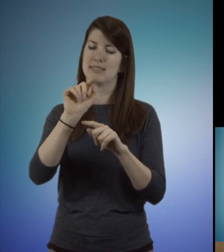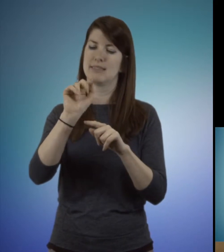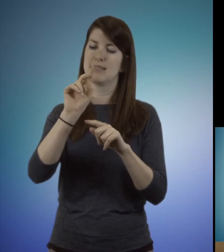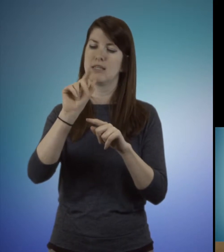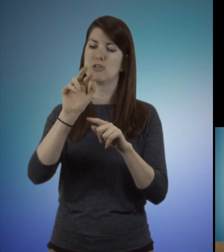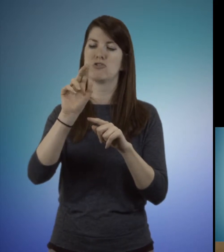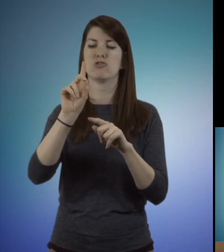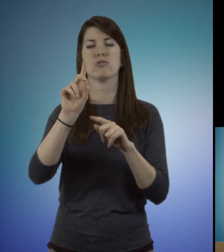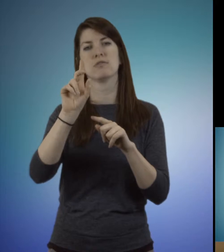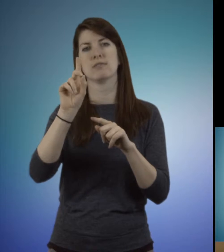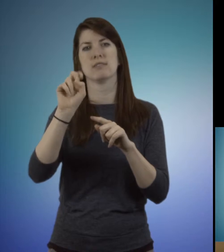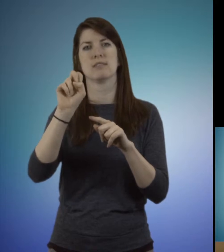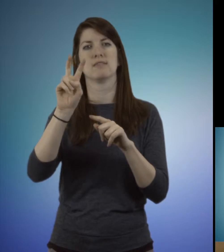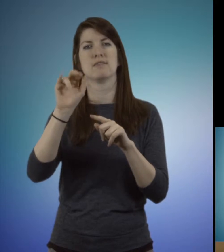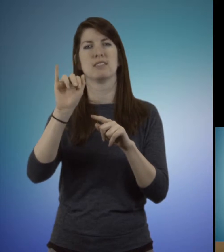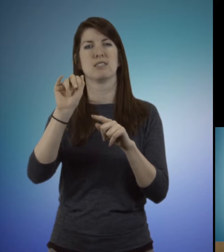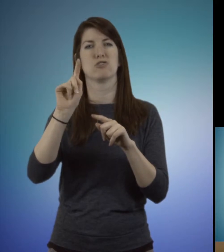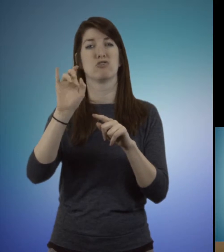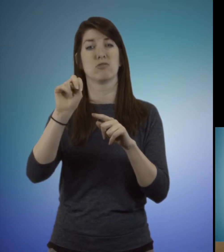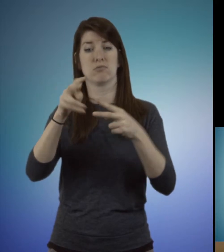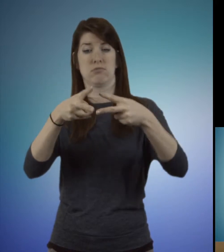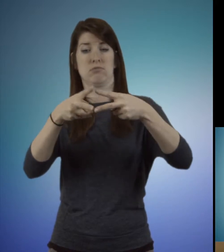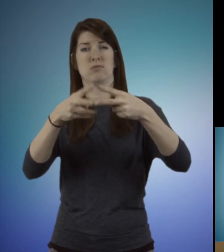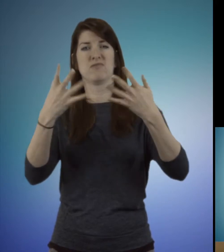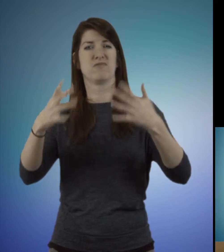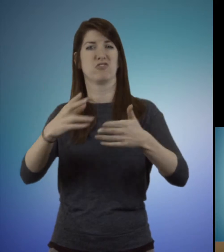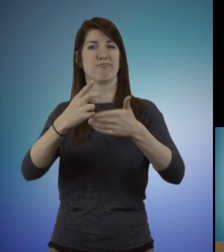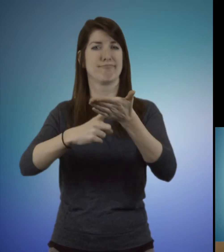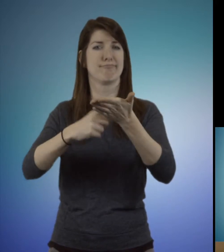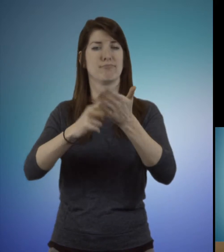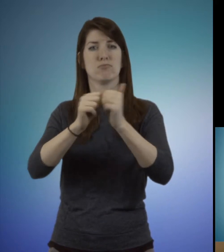when she talks about specific terminology for assessment and evaluation.